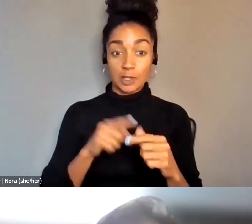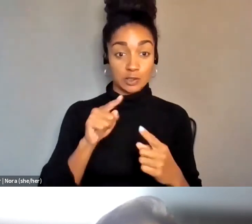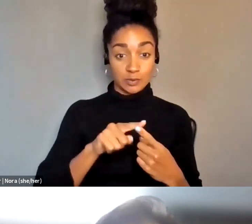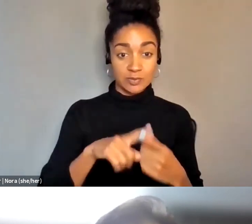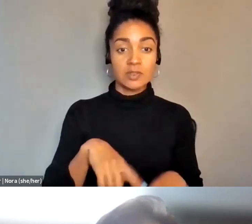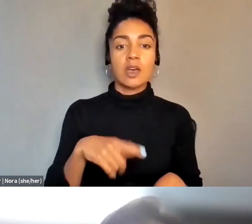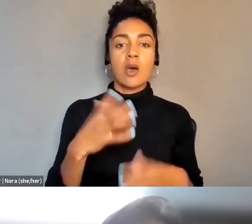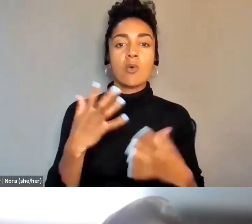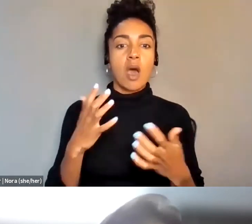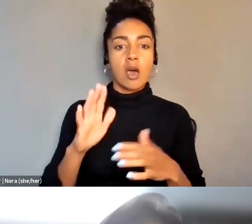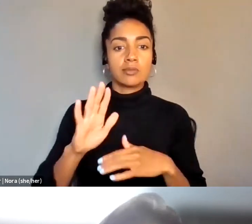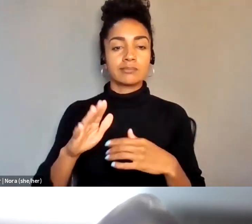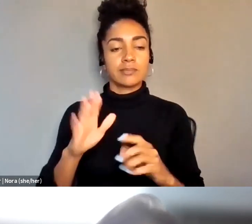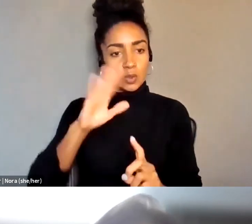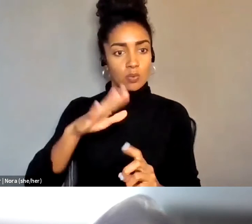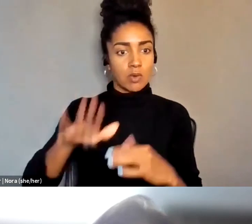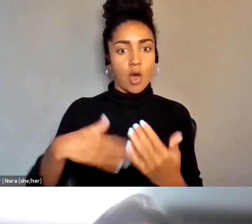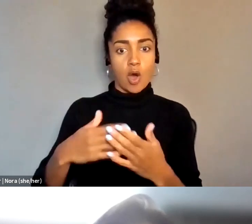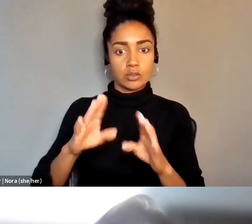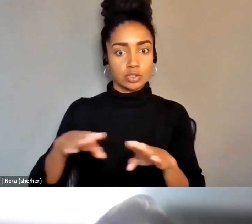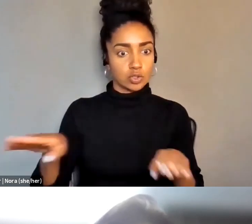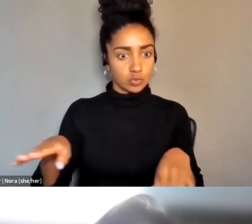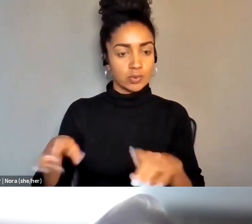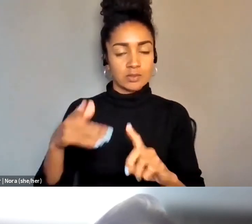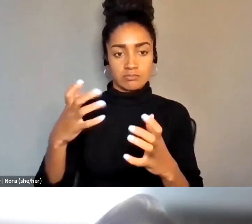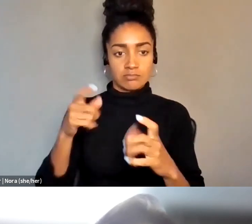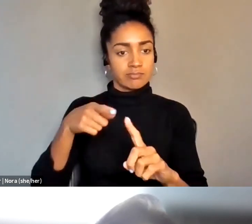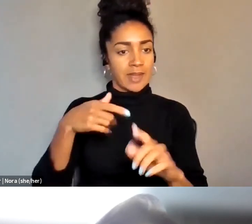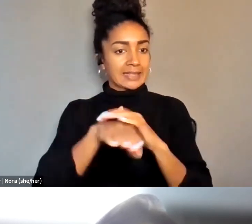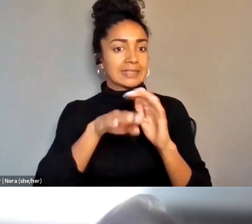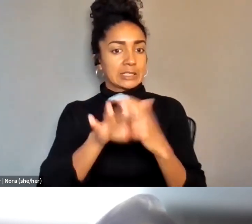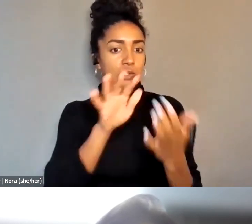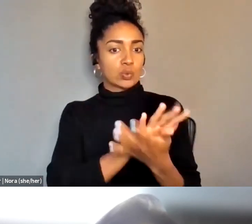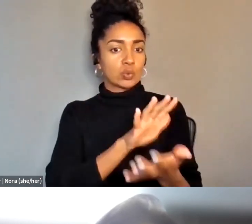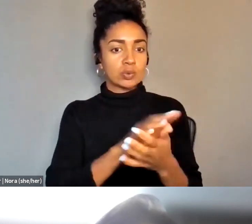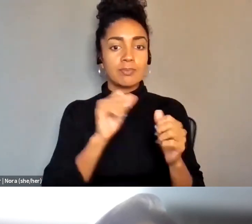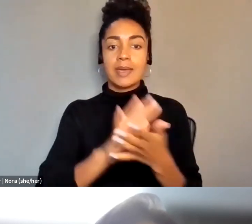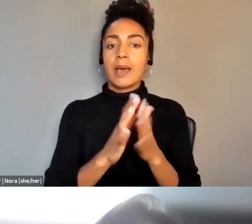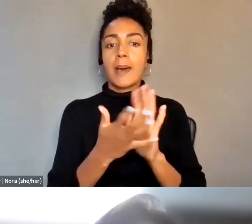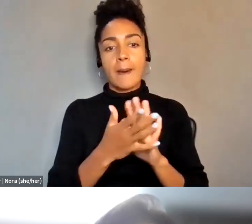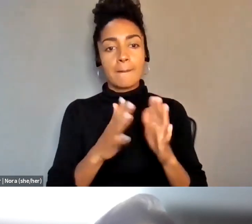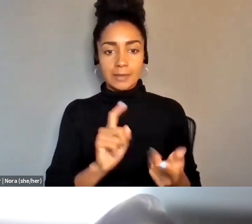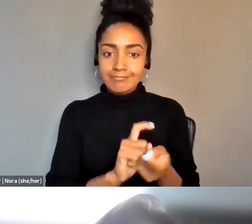leaders in their communities. and the second —